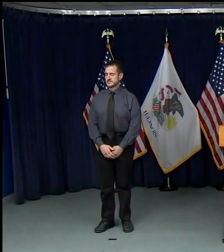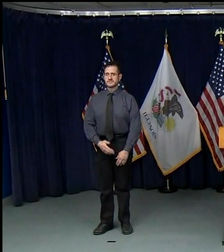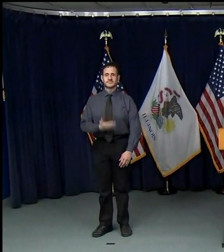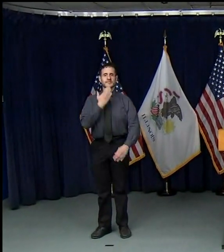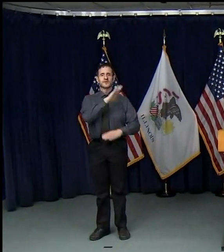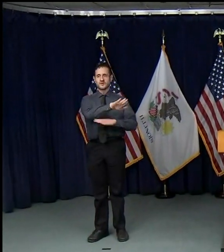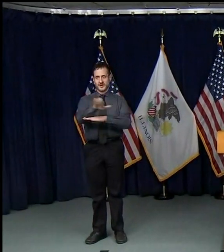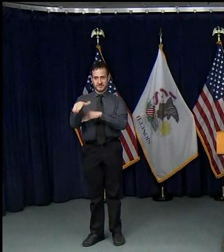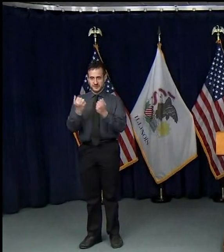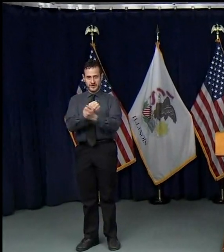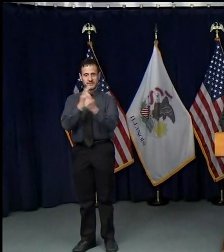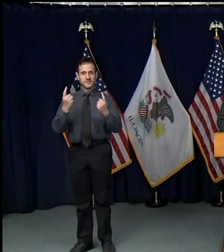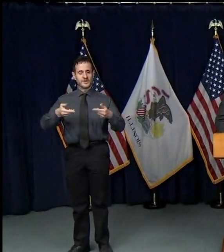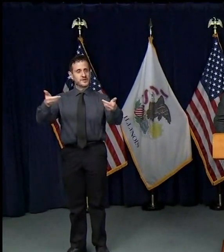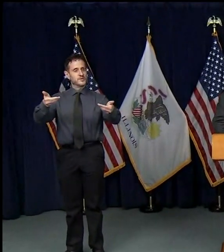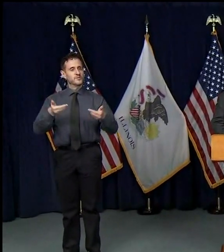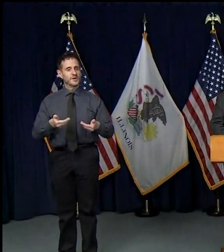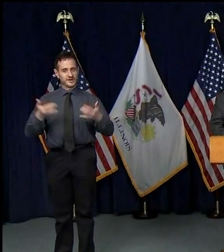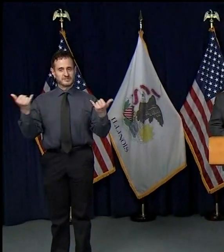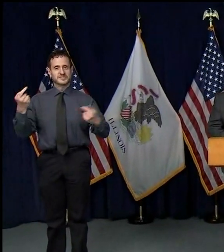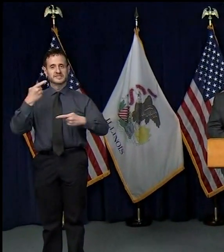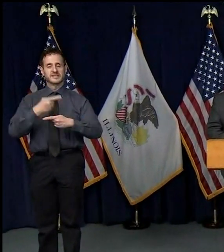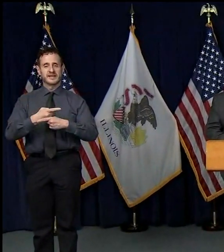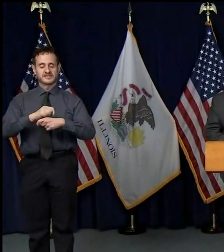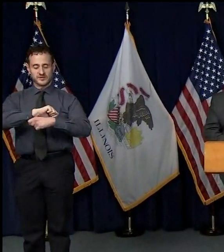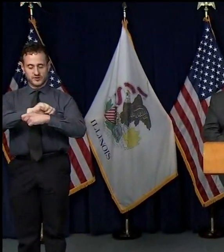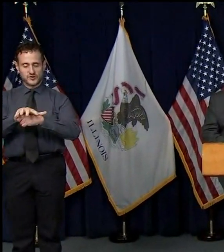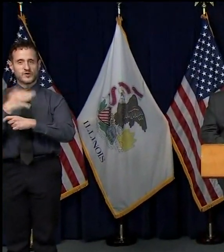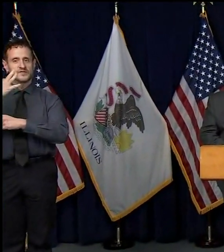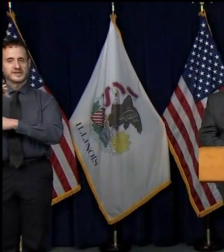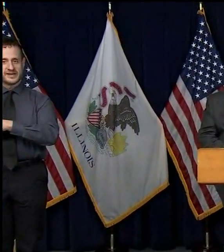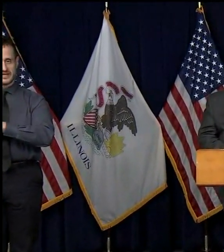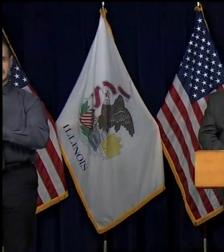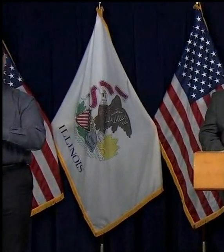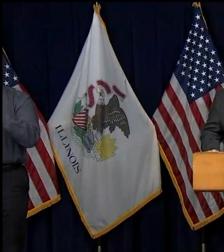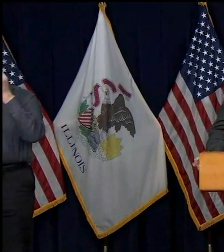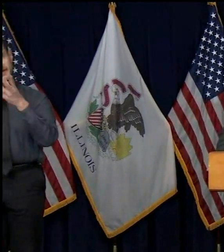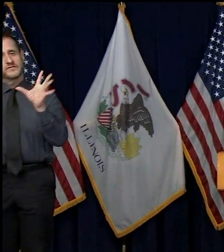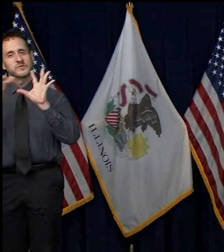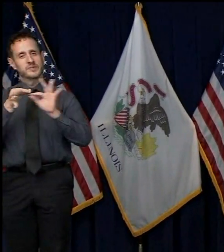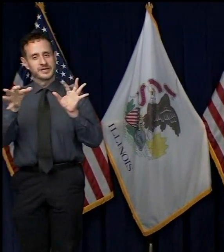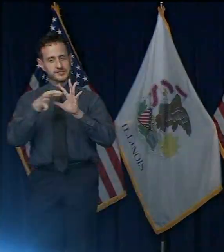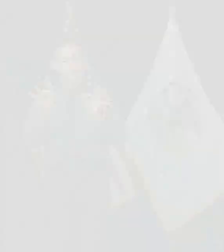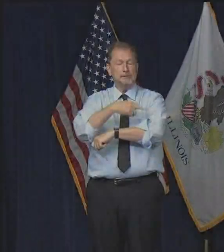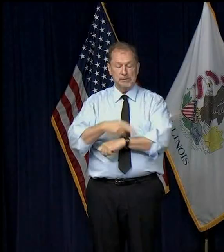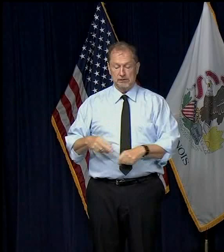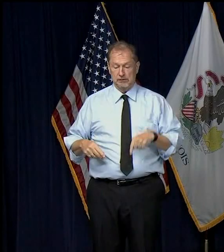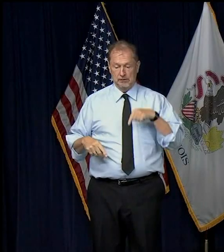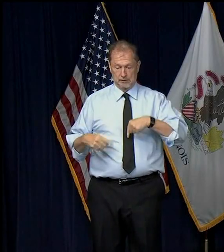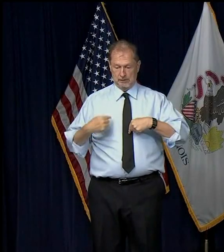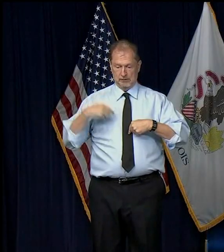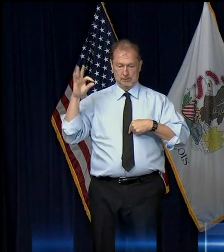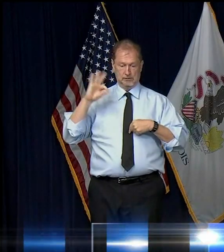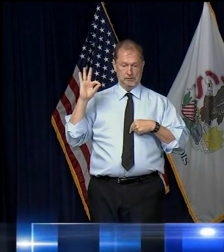HE POINTED OUT THAT YOUNG PEOPLE ARE GENERALLY NOT SYMPTOMATICALLY, MAKING THEM